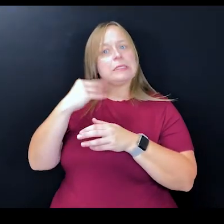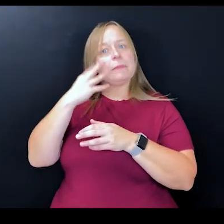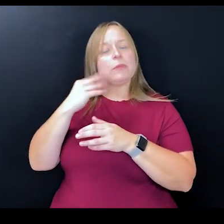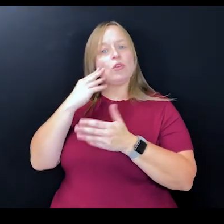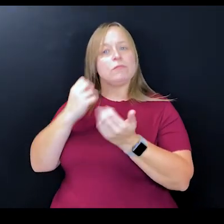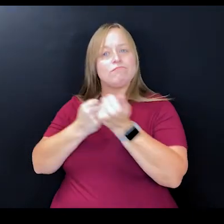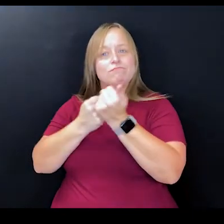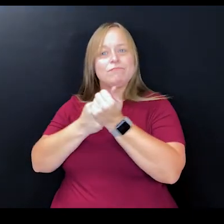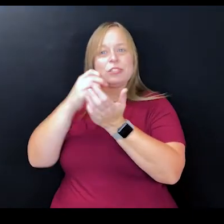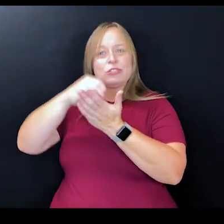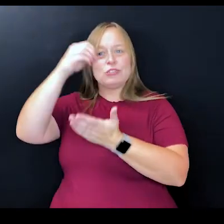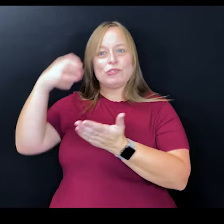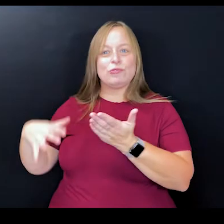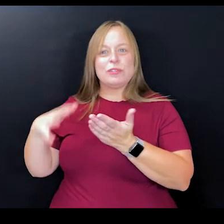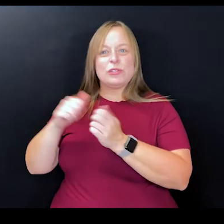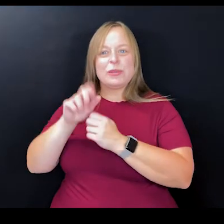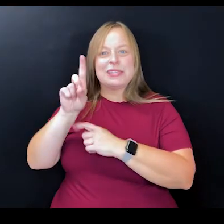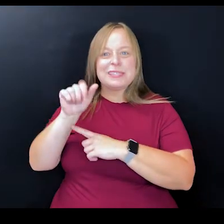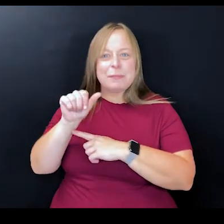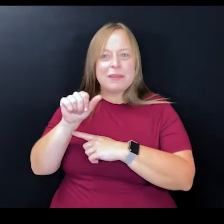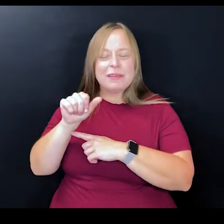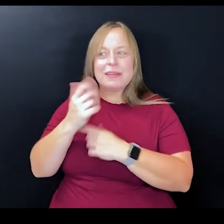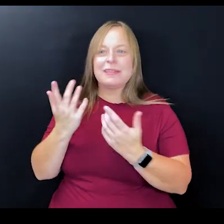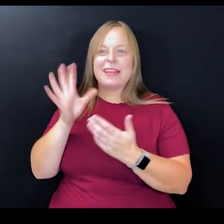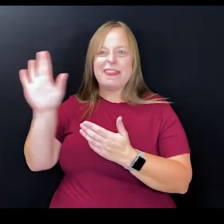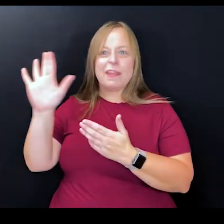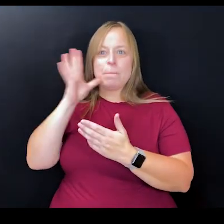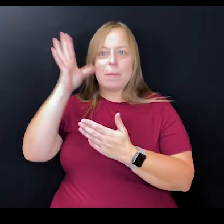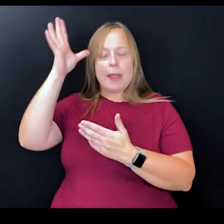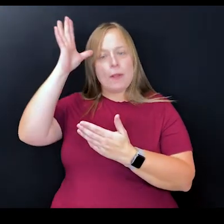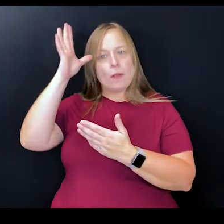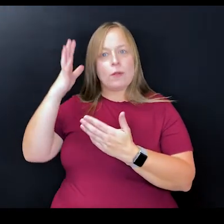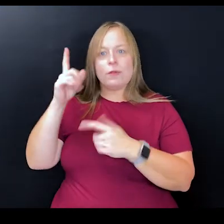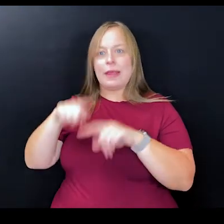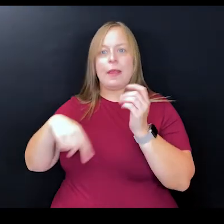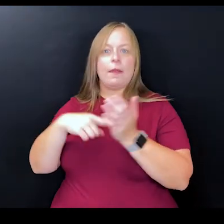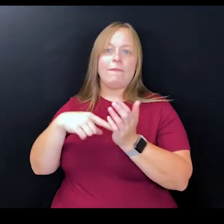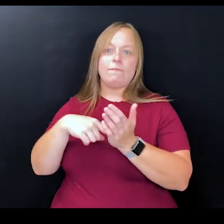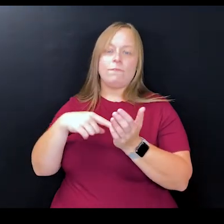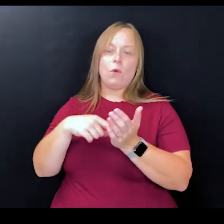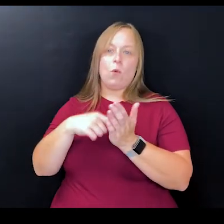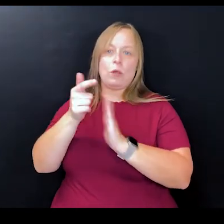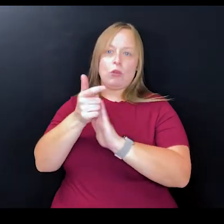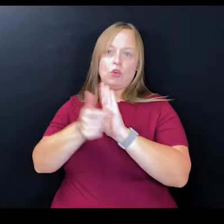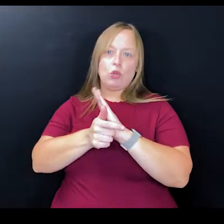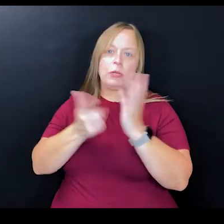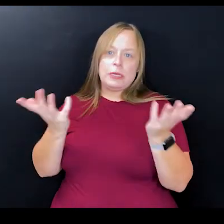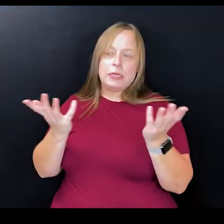to assist students with disabilities, and their parents who cannot afford an attorney.